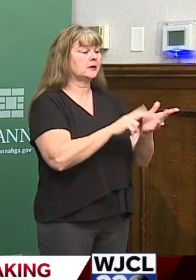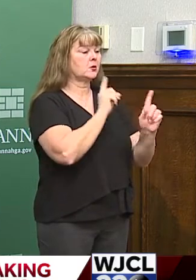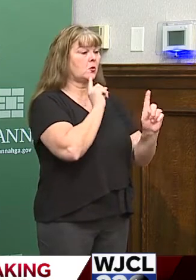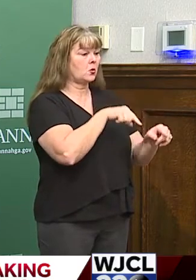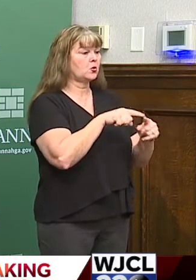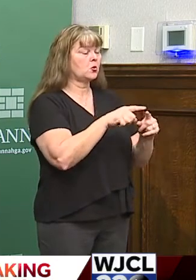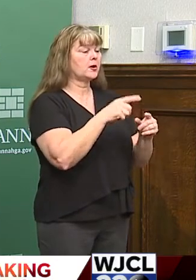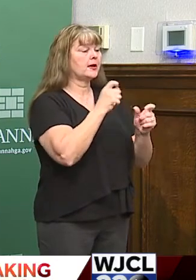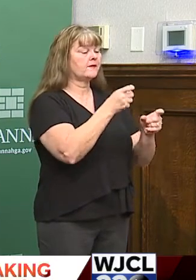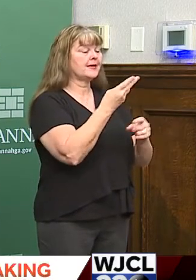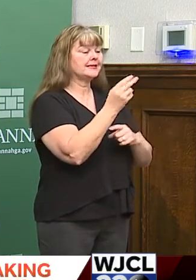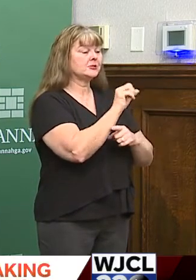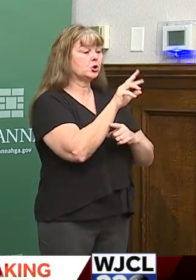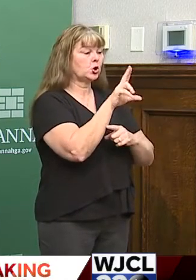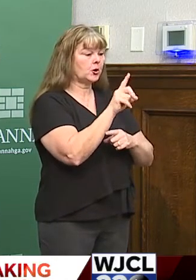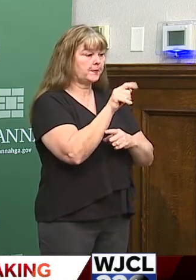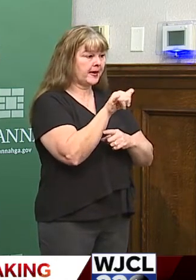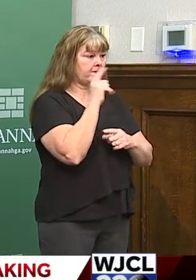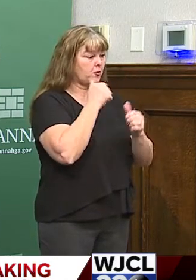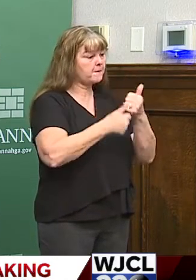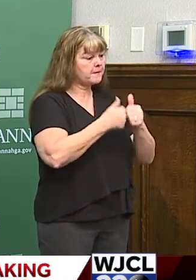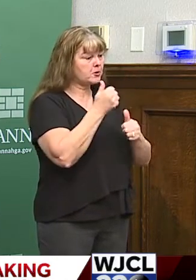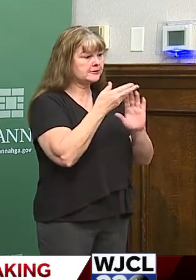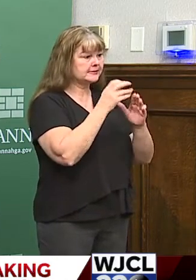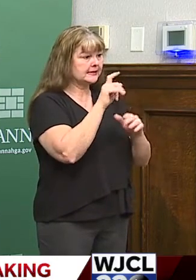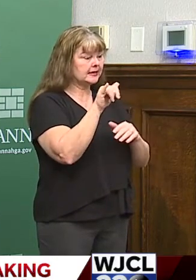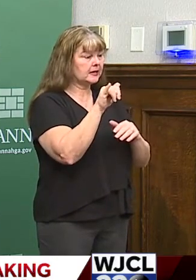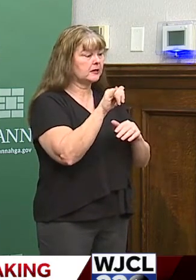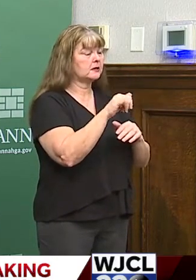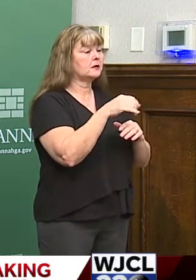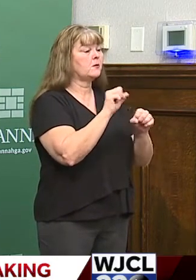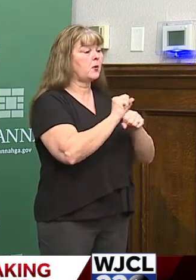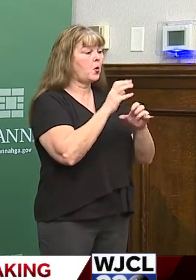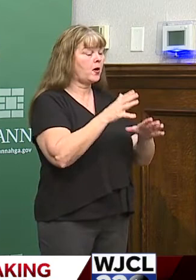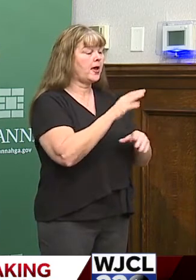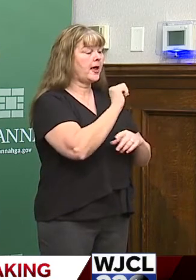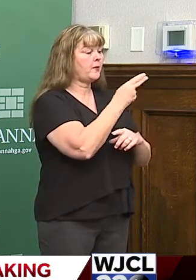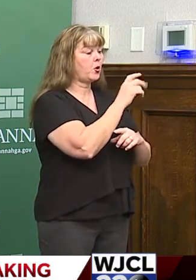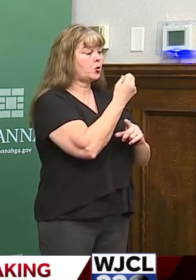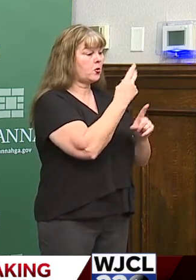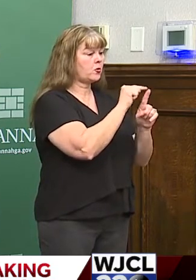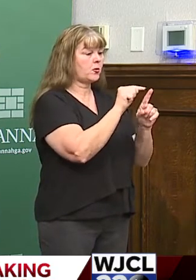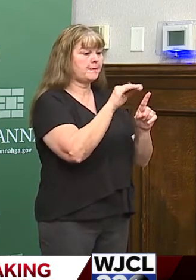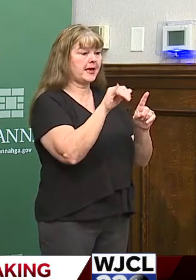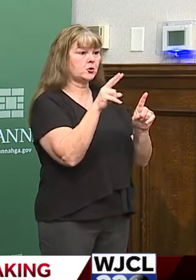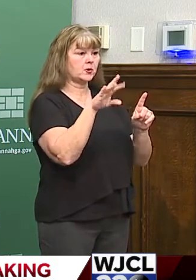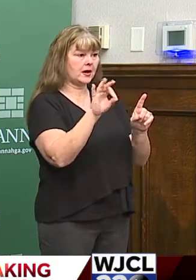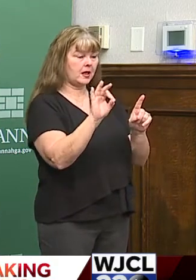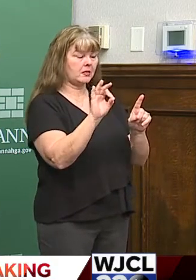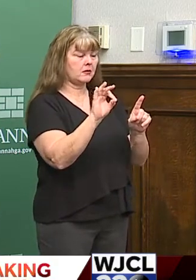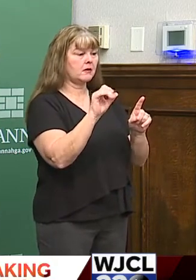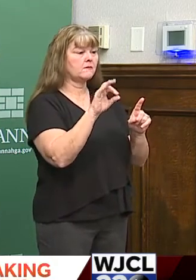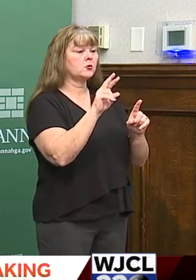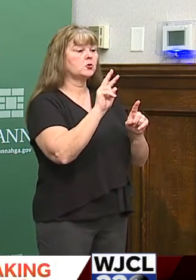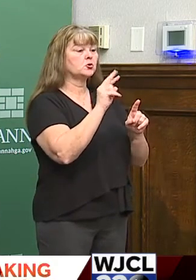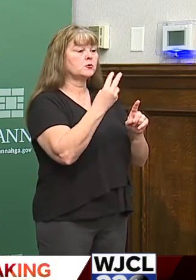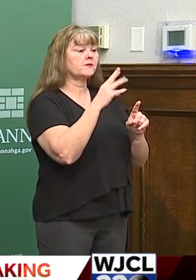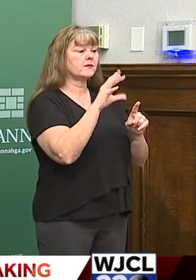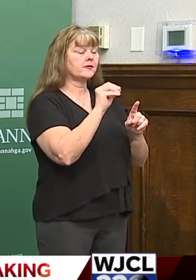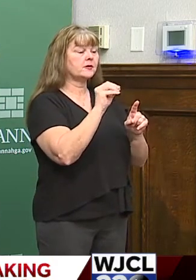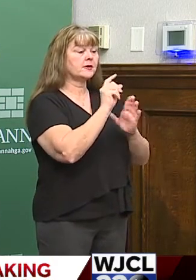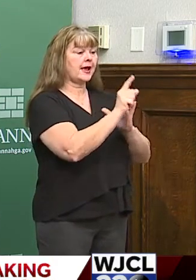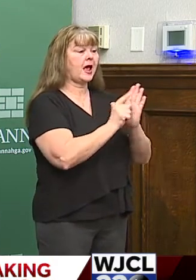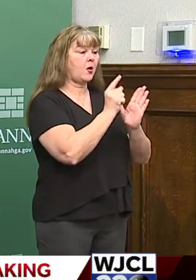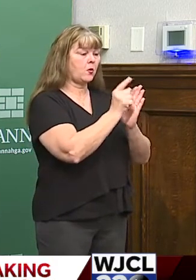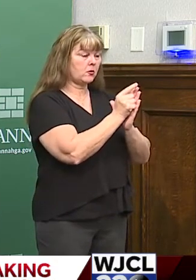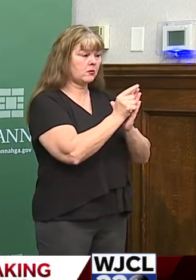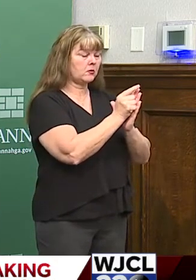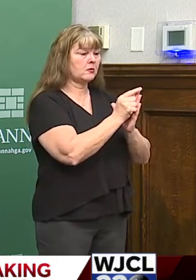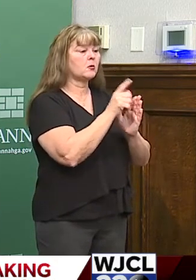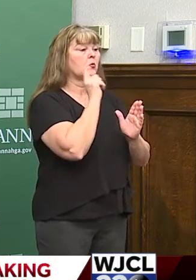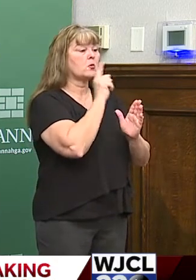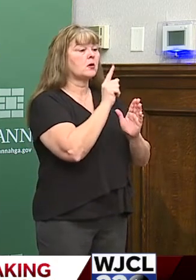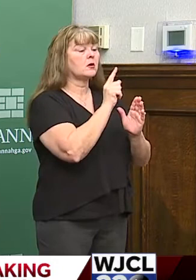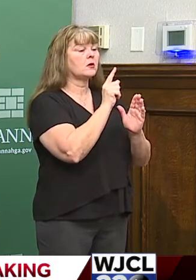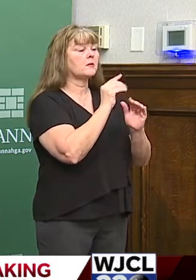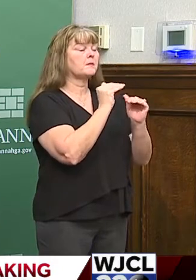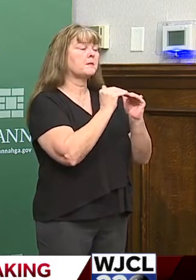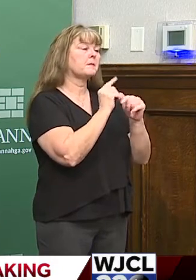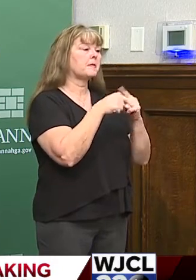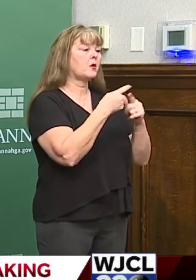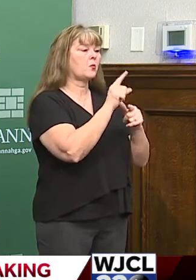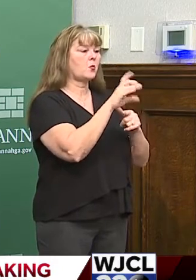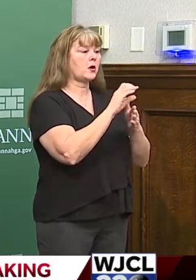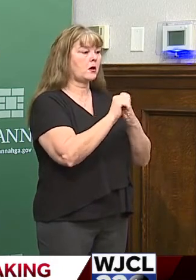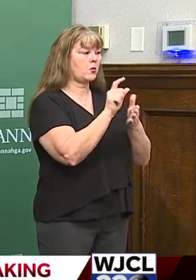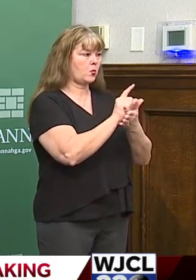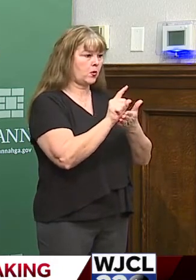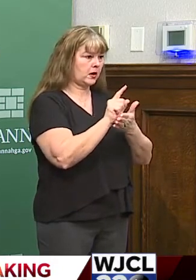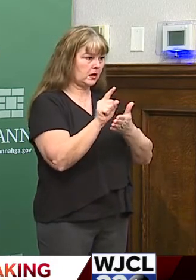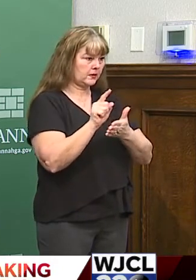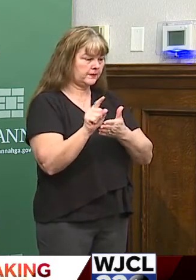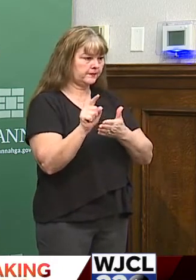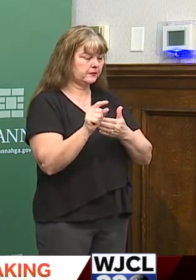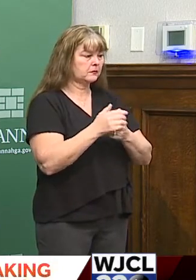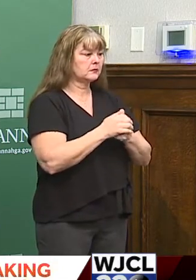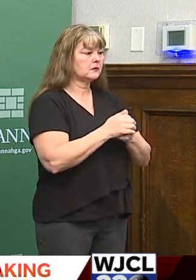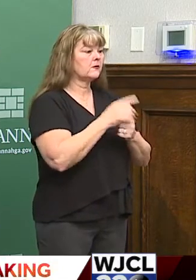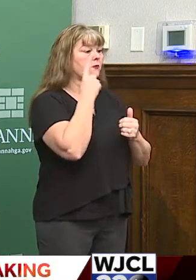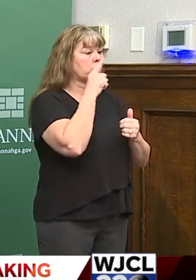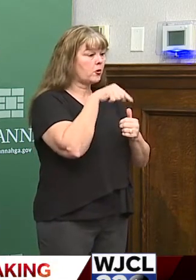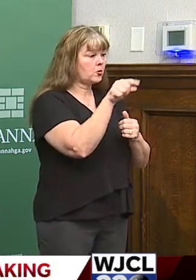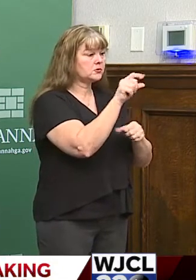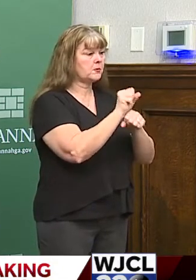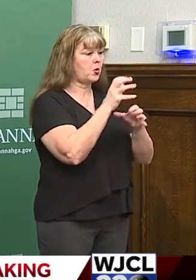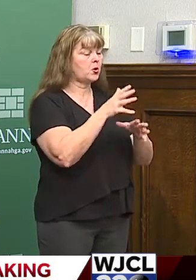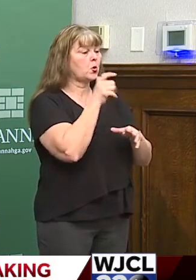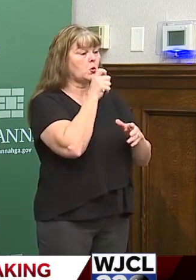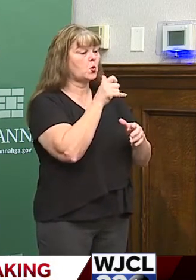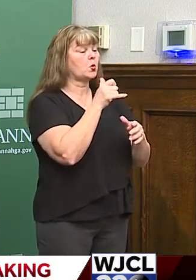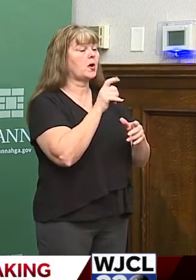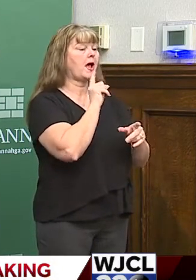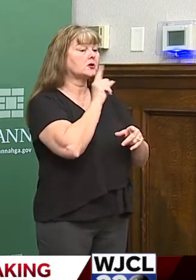PAT MONAGHAN OUR CITY MANAGER SIGNED A ORDER TO PERMIT HAZARD PAY FOR MOST CITY EMPLOYEES APRIL 12-MAY 29 OF $2.50 PER HOUR WHICH EQUATES TO ABOUT $100 A WEEK.